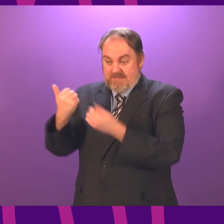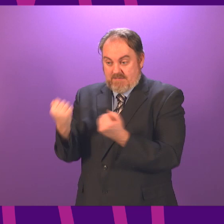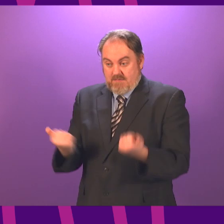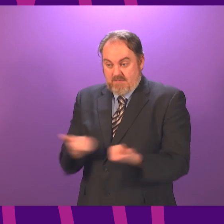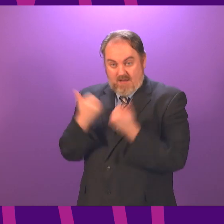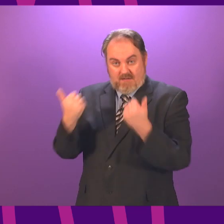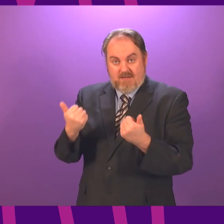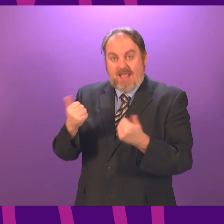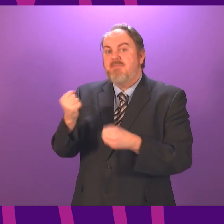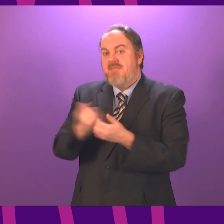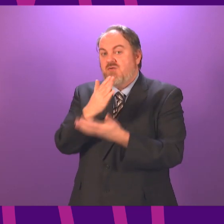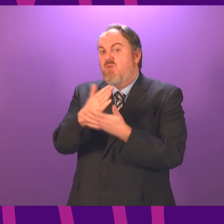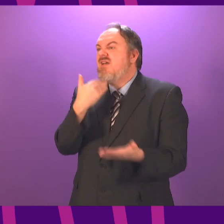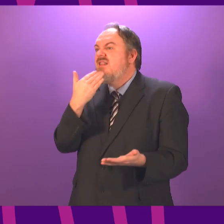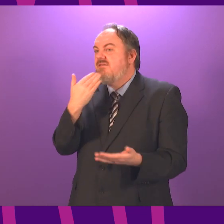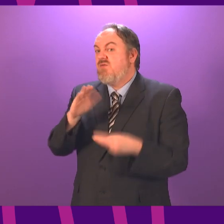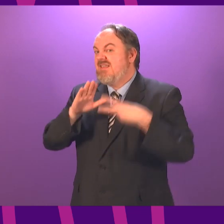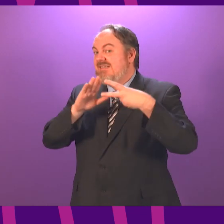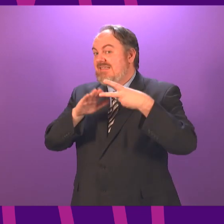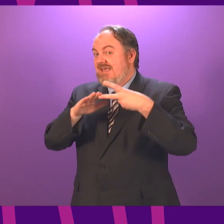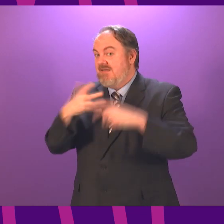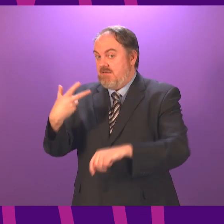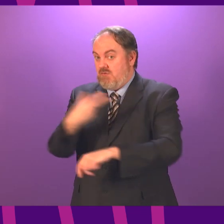The First Minister: Yes, I certainly commend the efforts of NHS